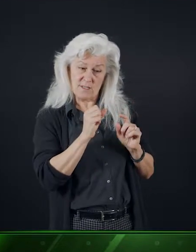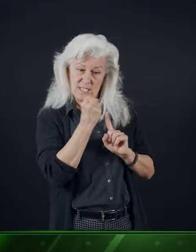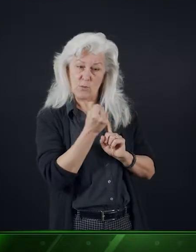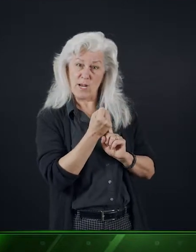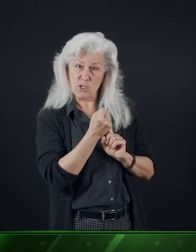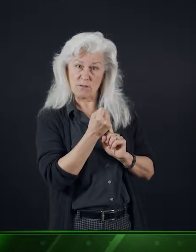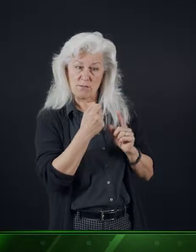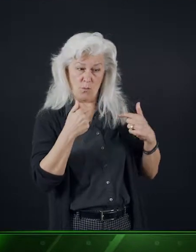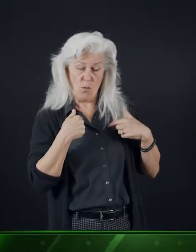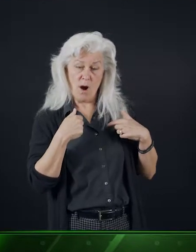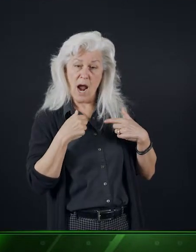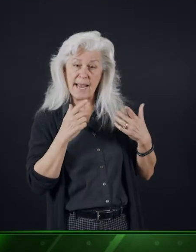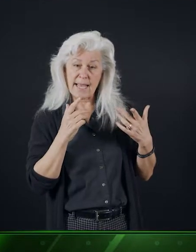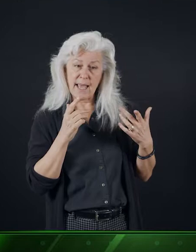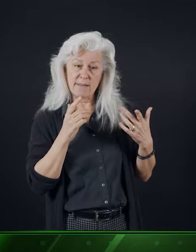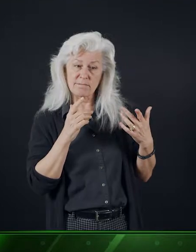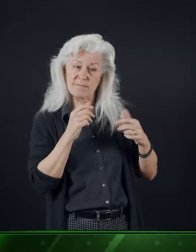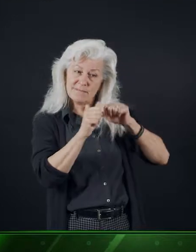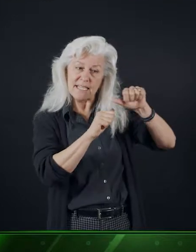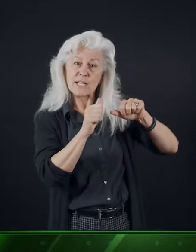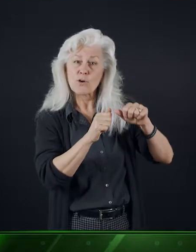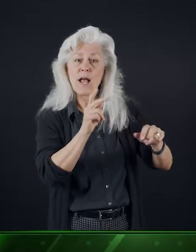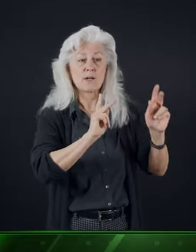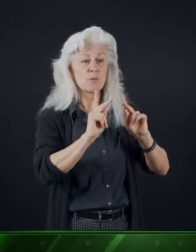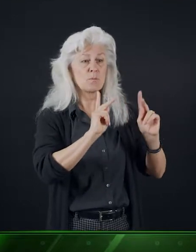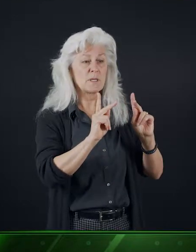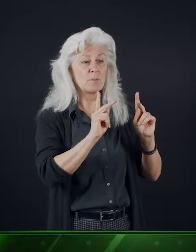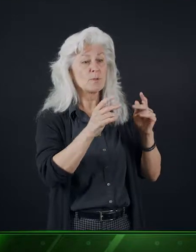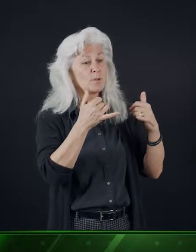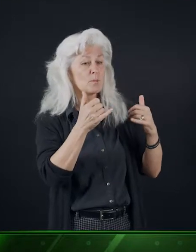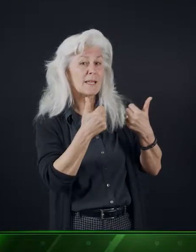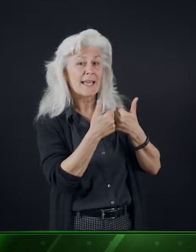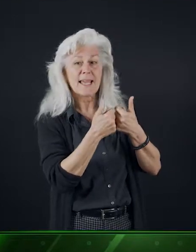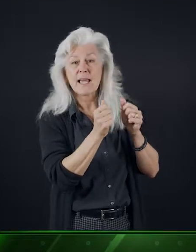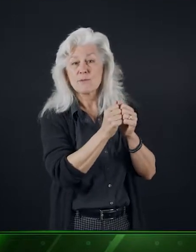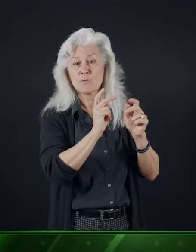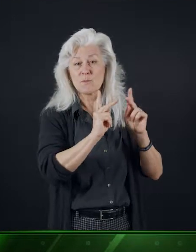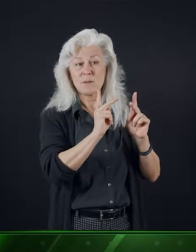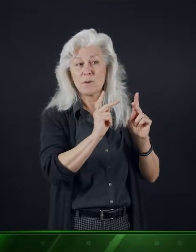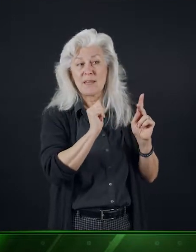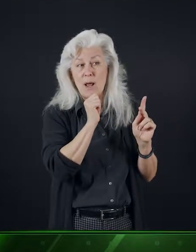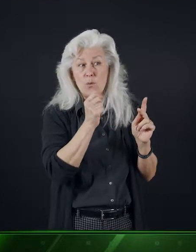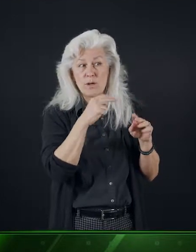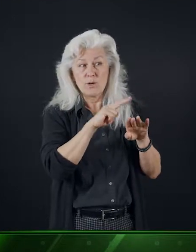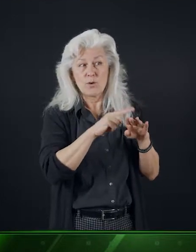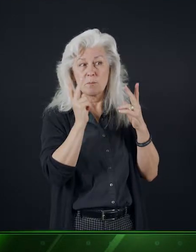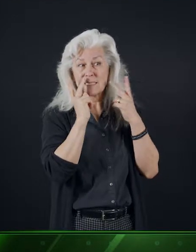To reach out and interact with people and play games with people that I wouldn't normally get to do.